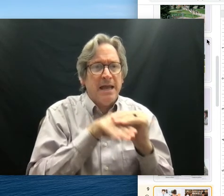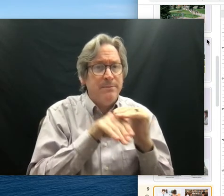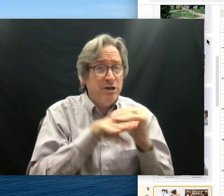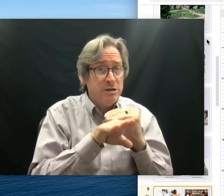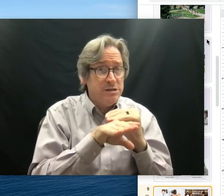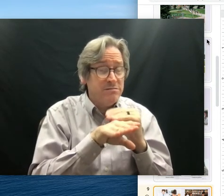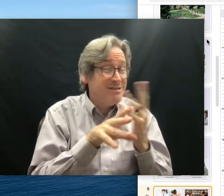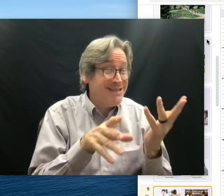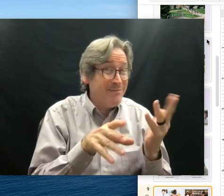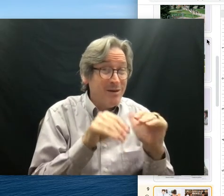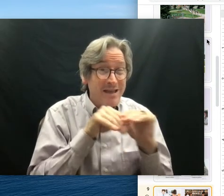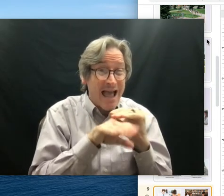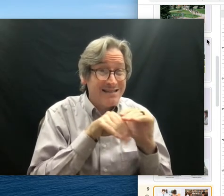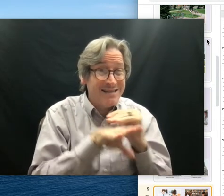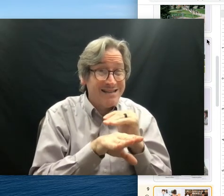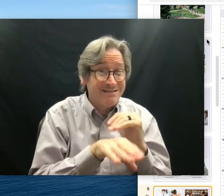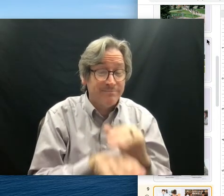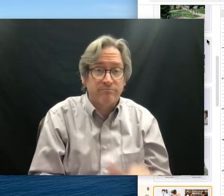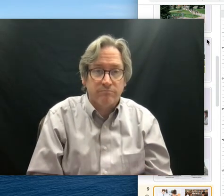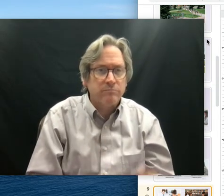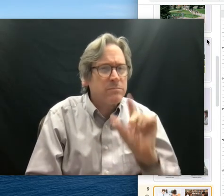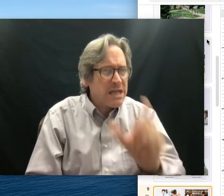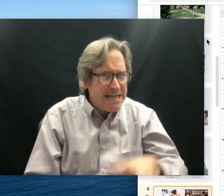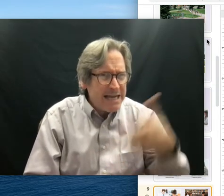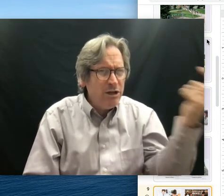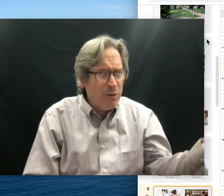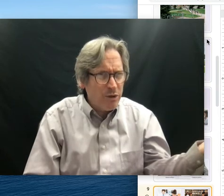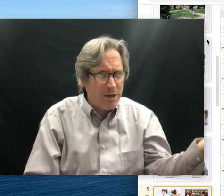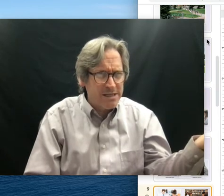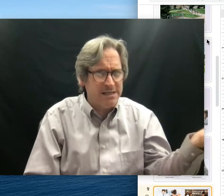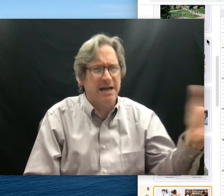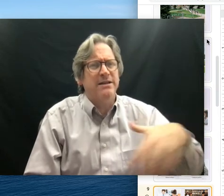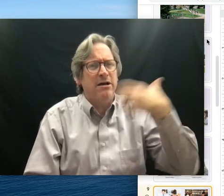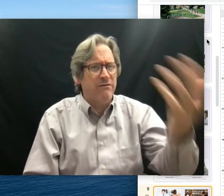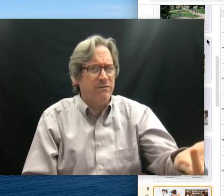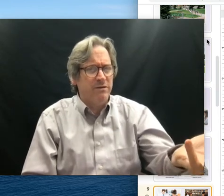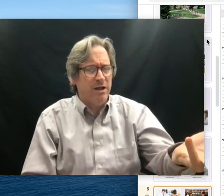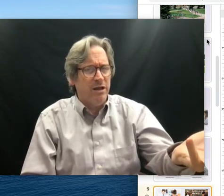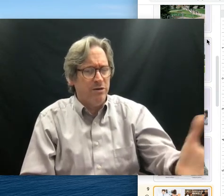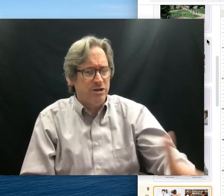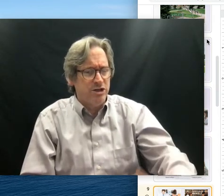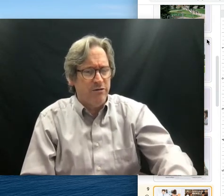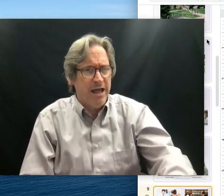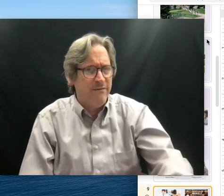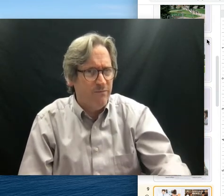admissions same thing with access take a look at what's the sign they offer they generally have